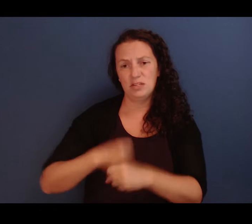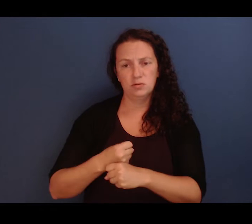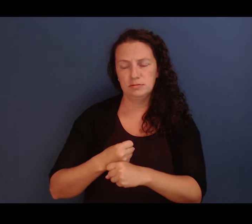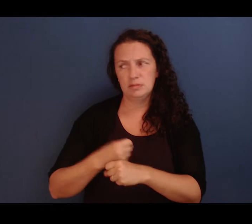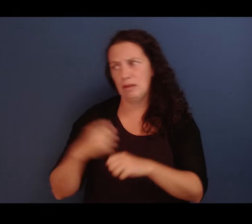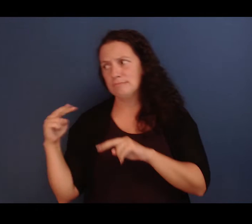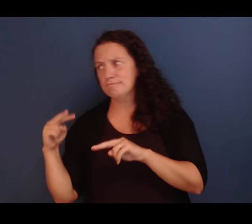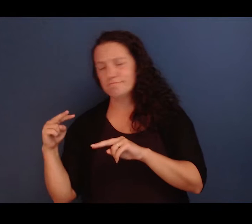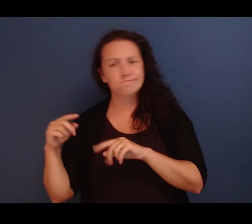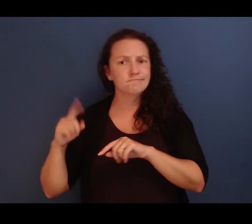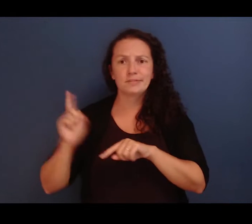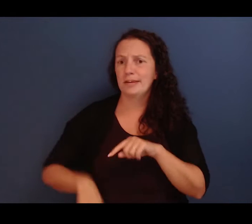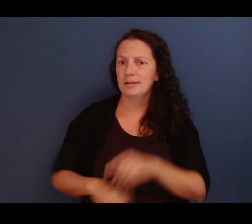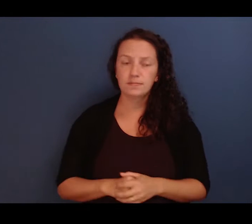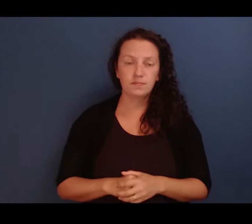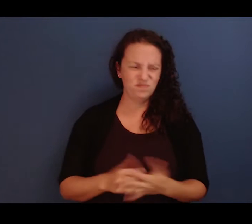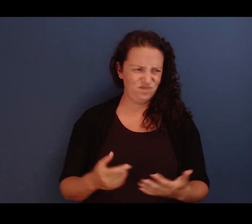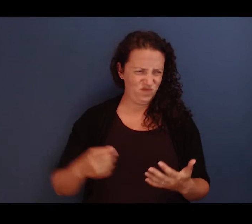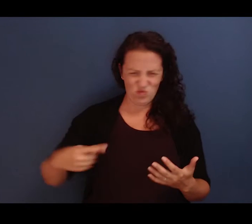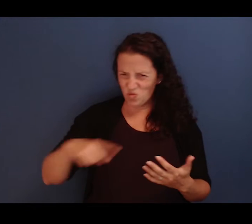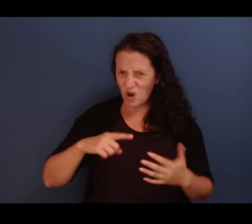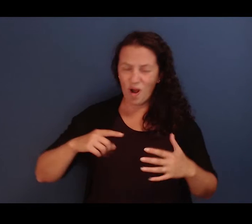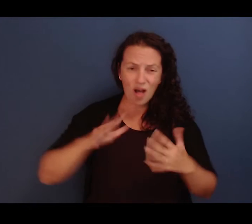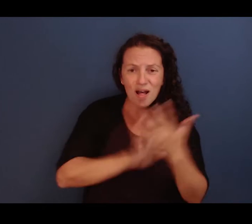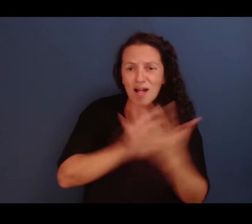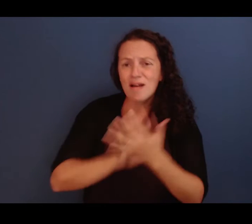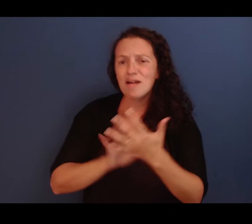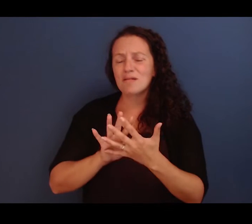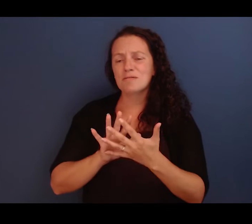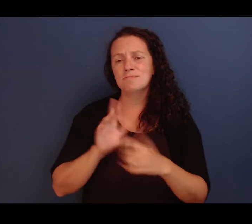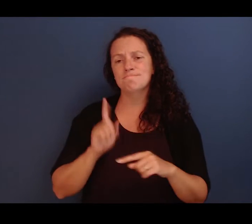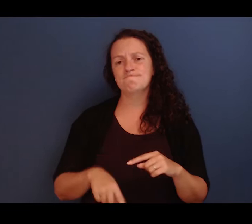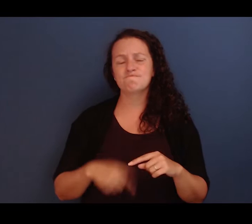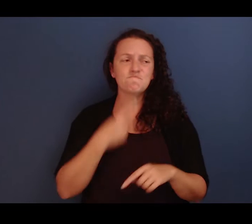imagined. Again, we can’t be in person. I miss everybody.